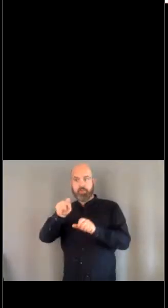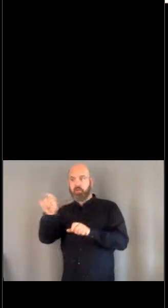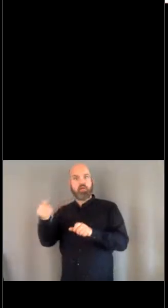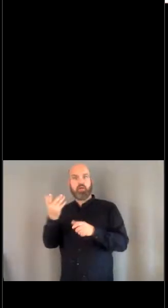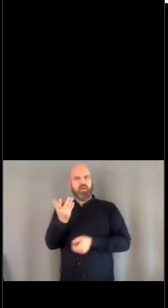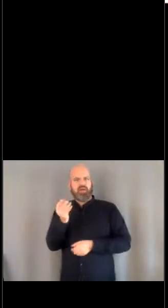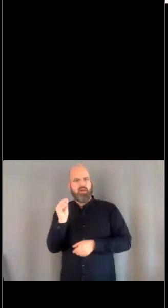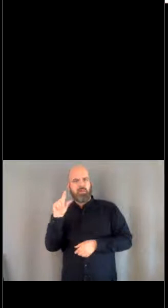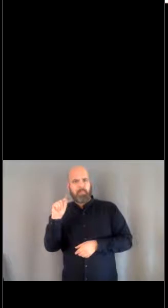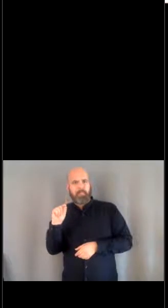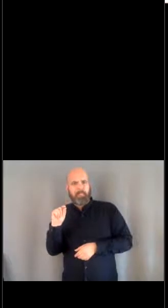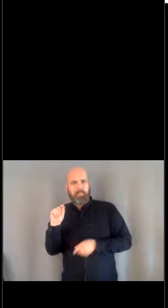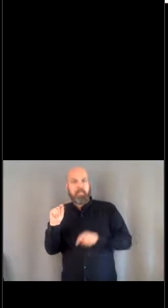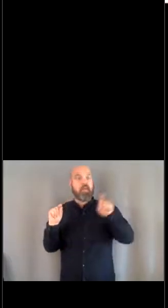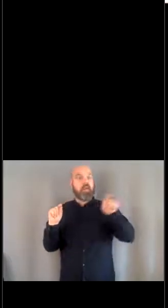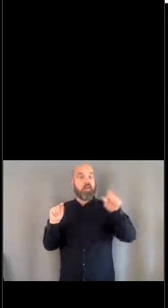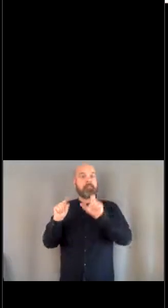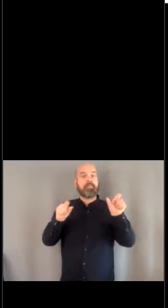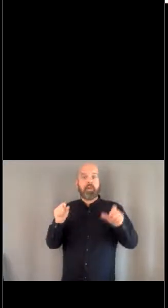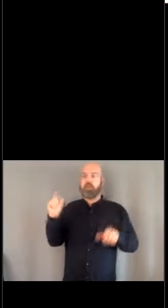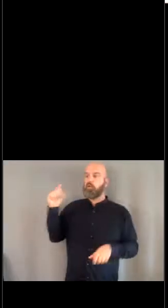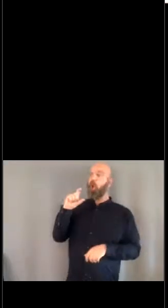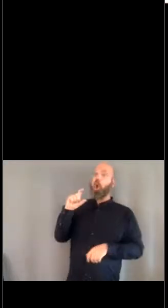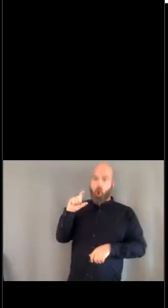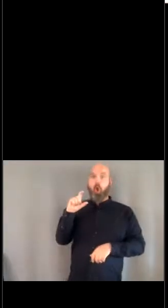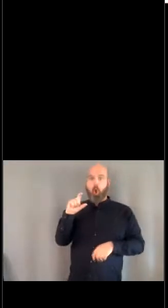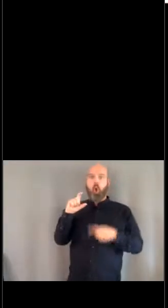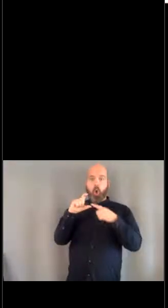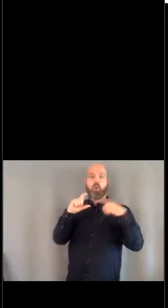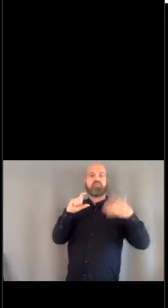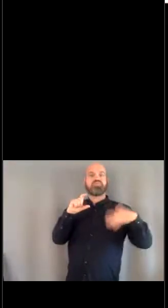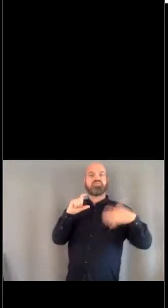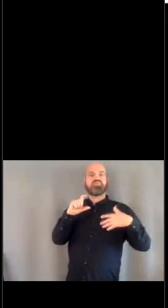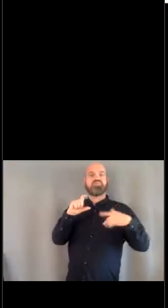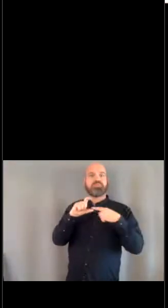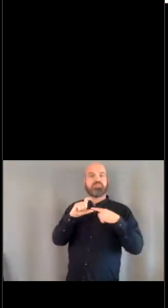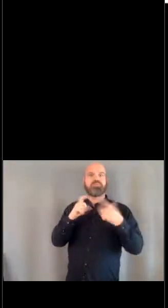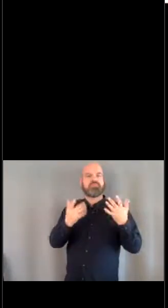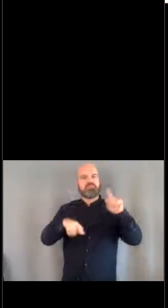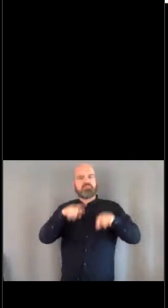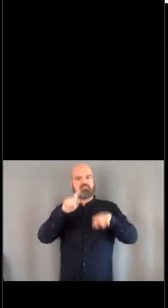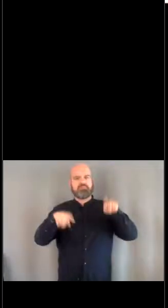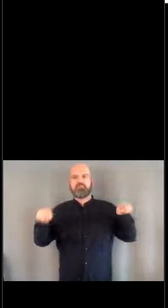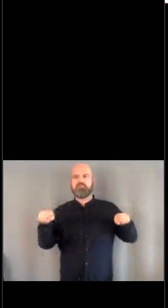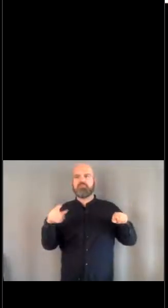And if you see the breakdown, where do the huge costs come in? They come in in support, right?